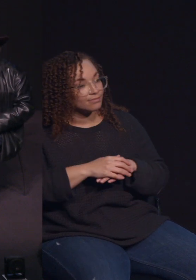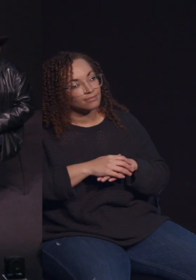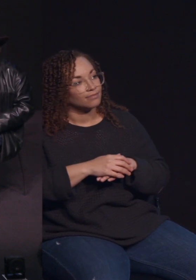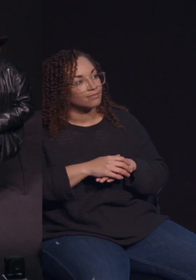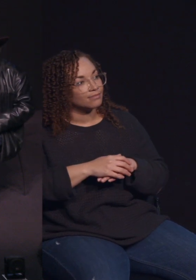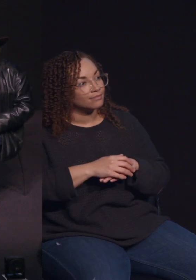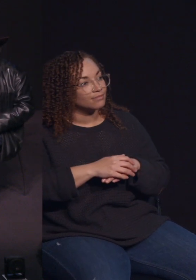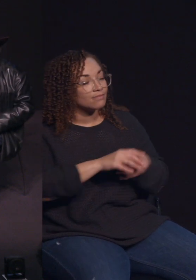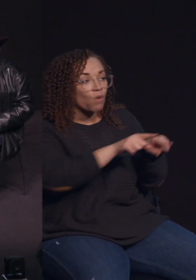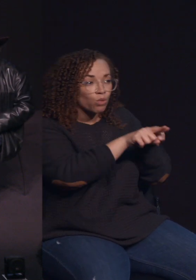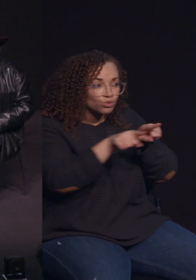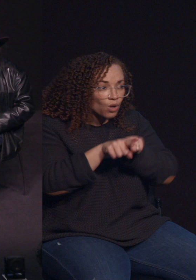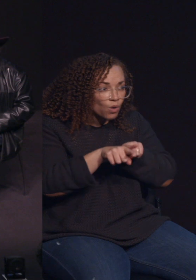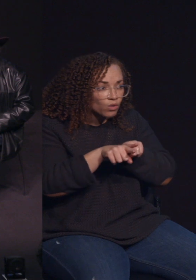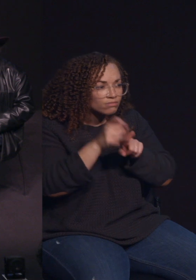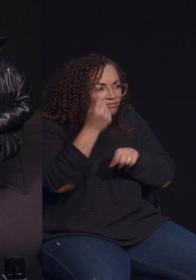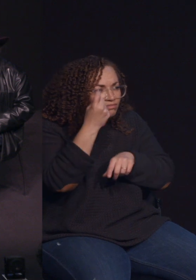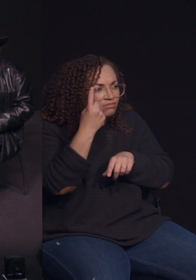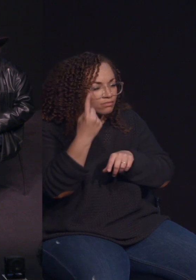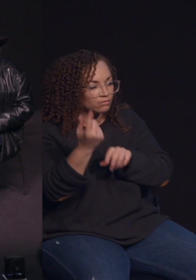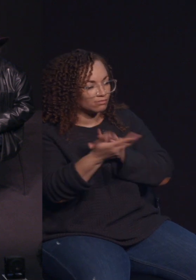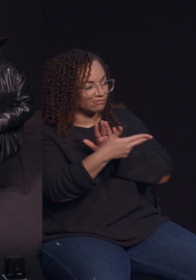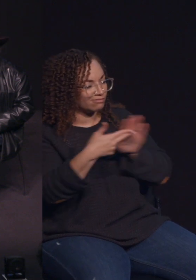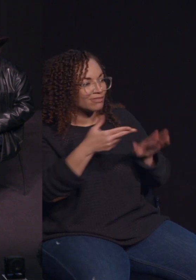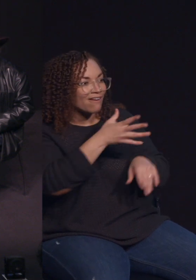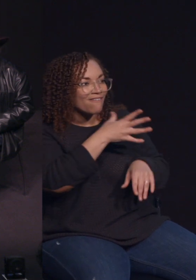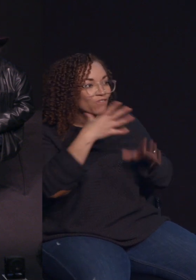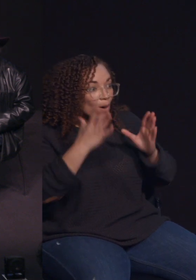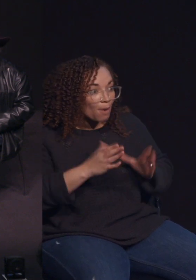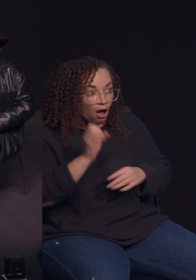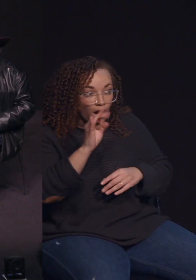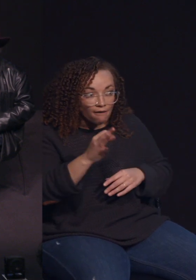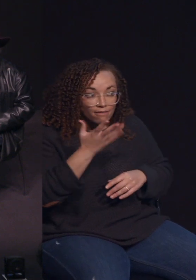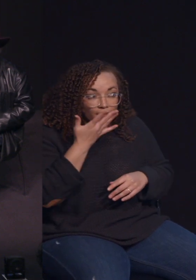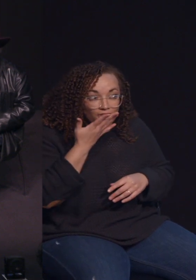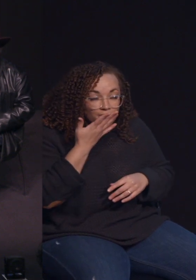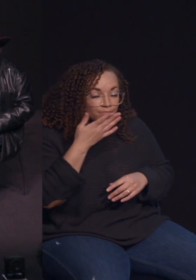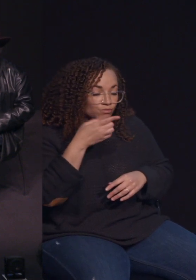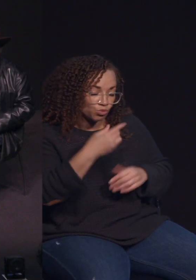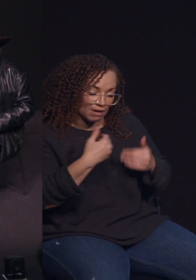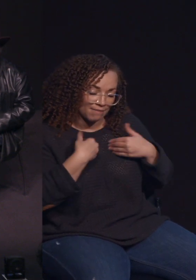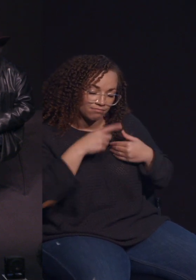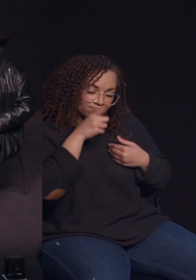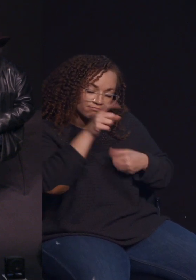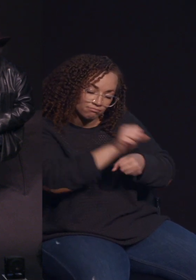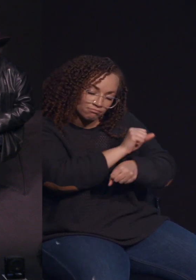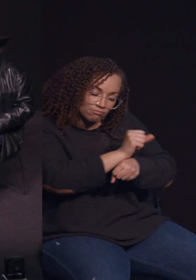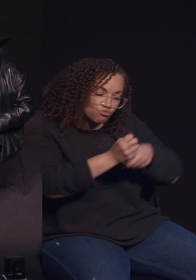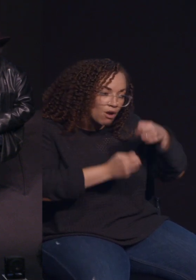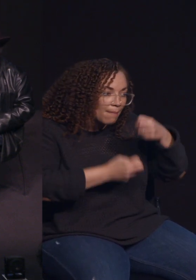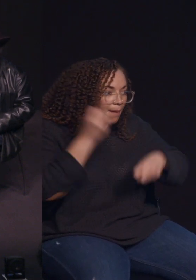of color, you got some real problem because as a small farmer, stuff like, you don't recover.